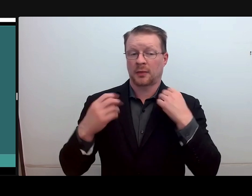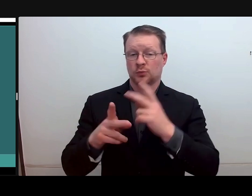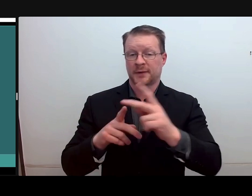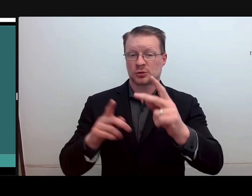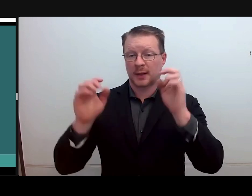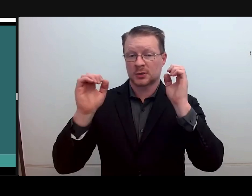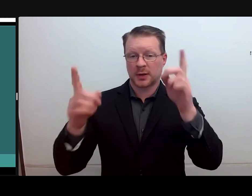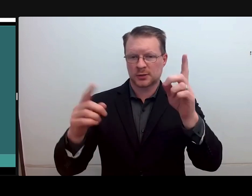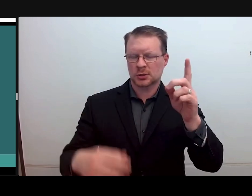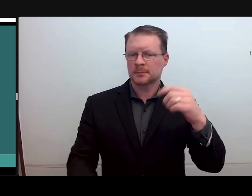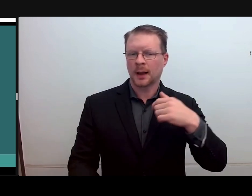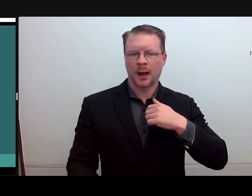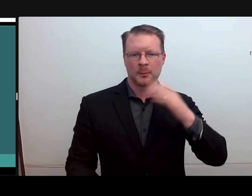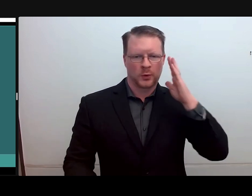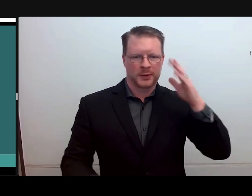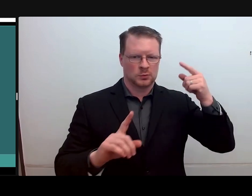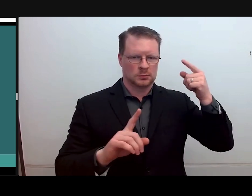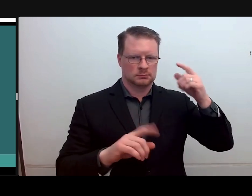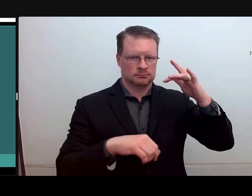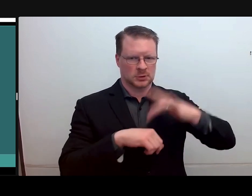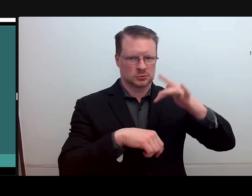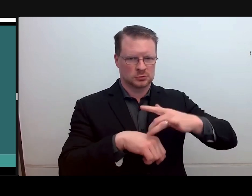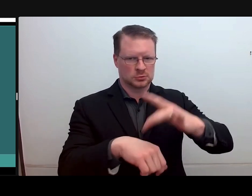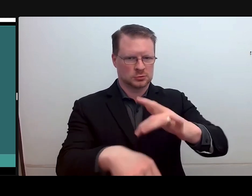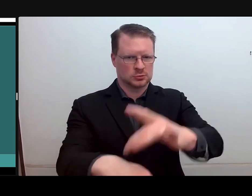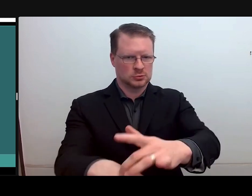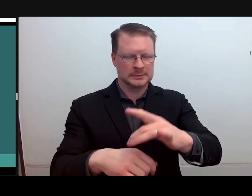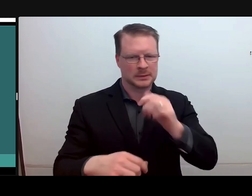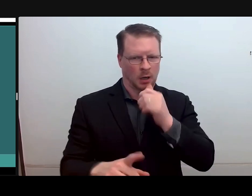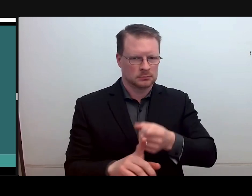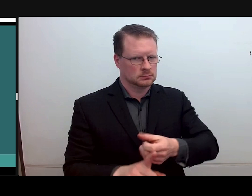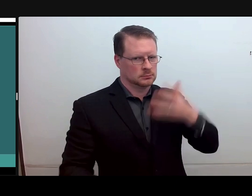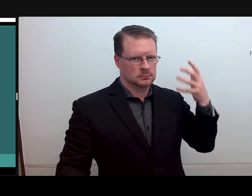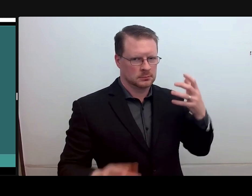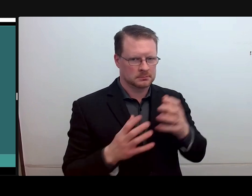Pathways through healthcare professions education-- I'm going to go ahead and quickly touch on these,